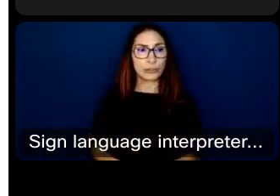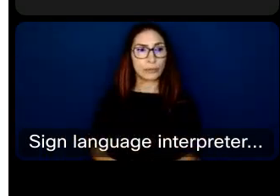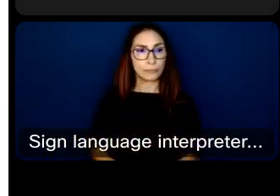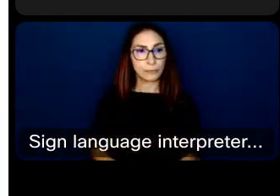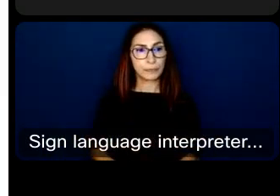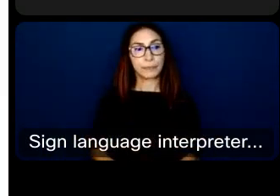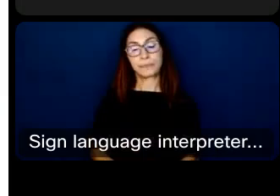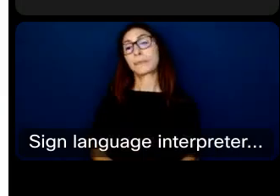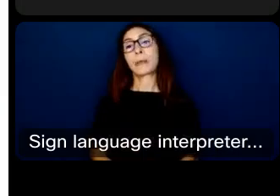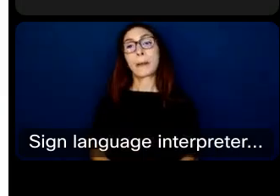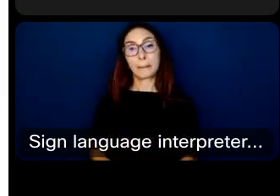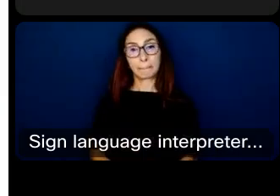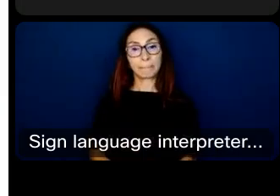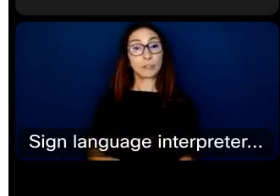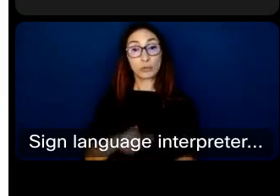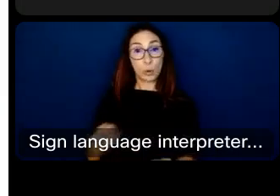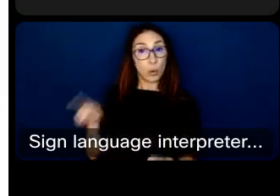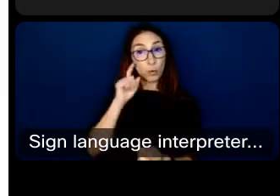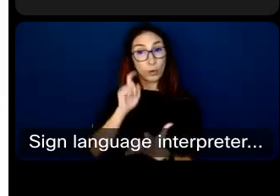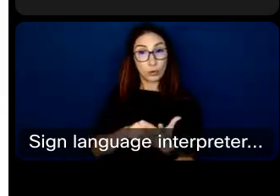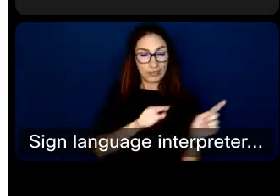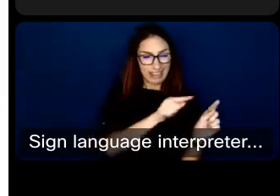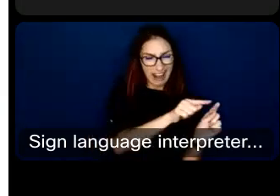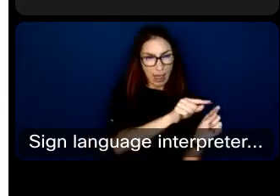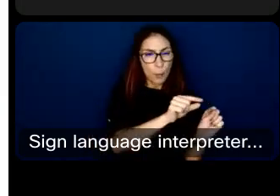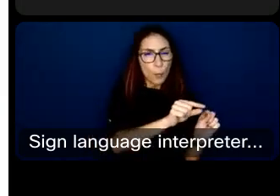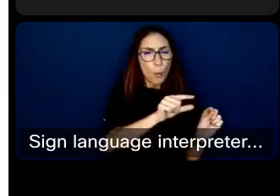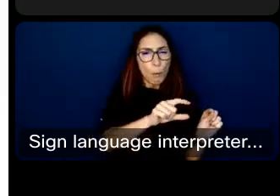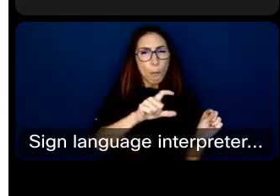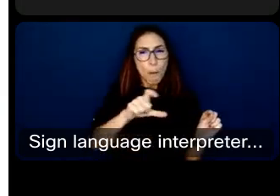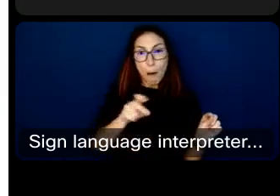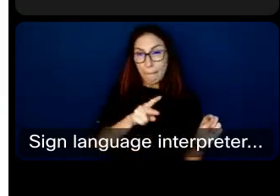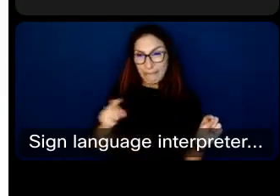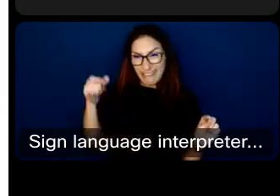you'll notice the last three bars that represent folks 50 to